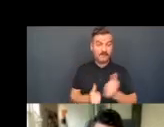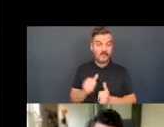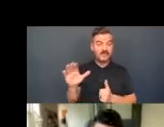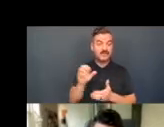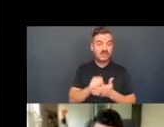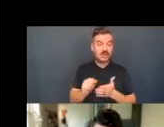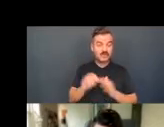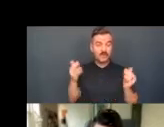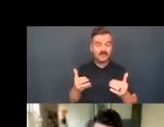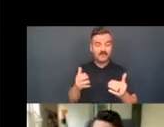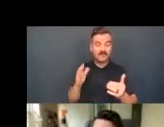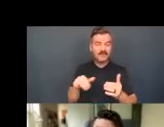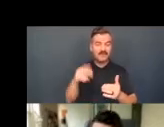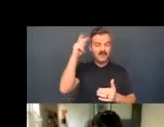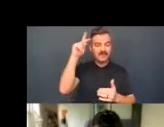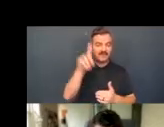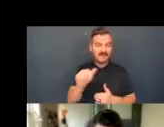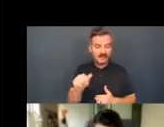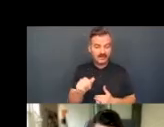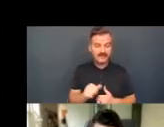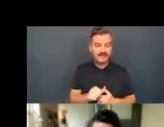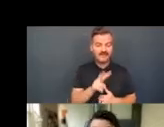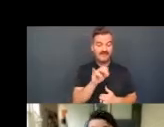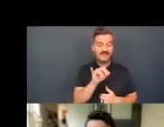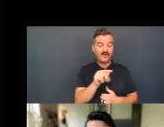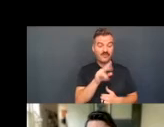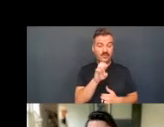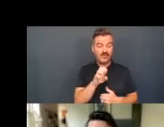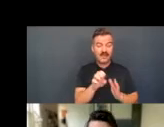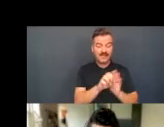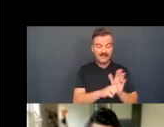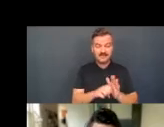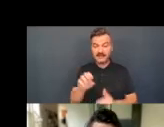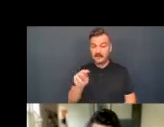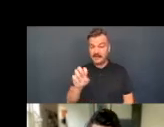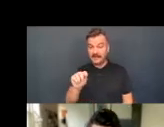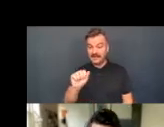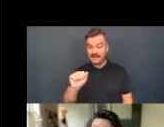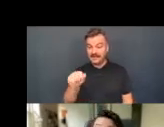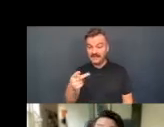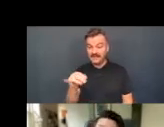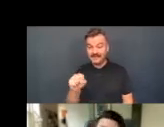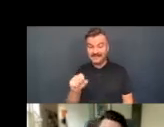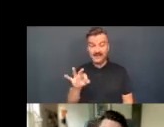the philosophy of disability virtue ethics. The metaphysics of free will and philosophy